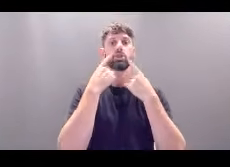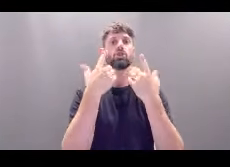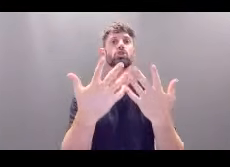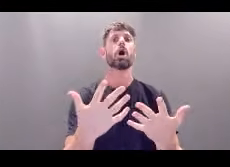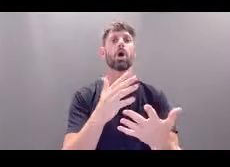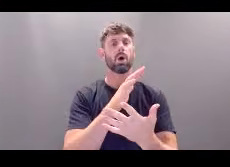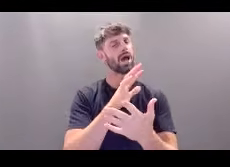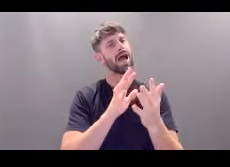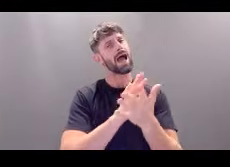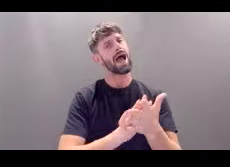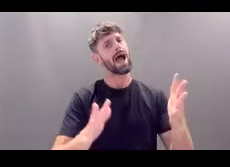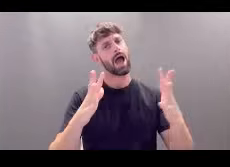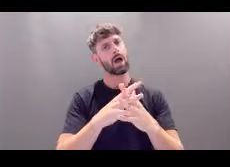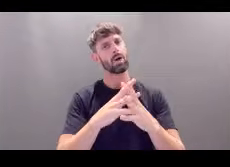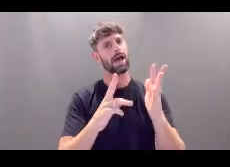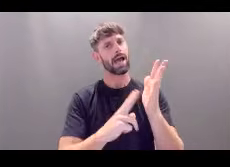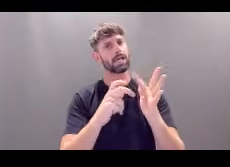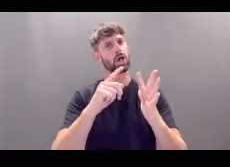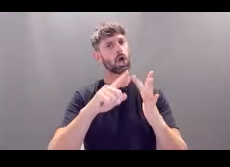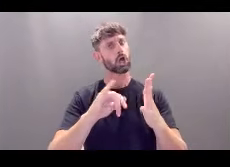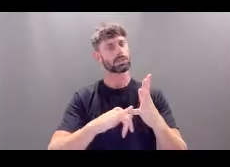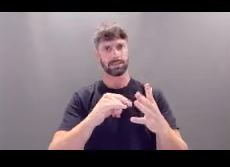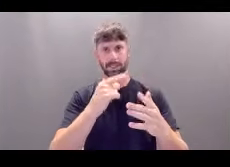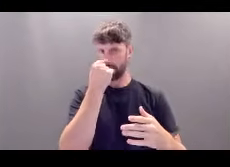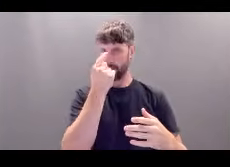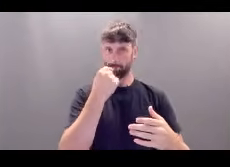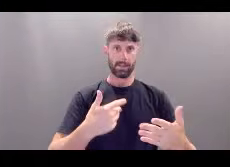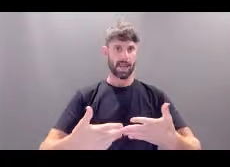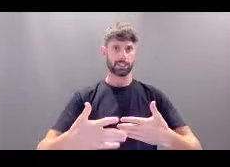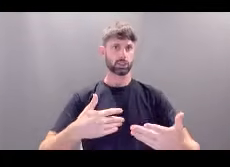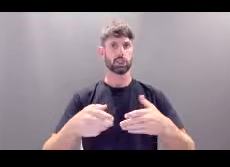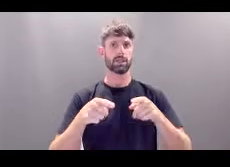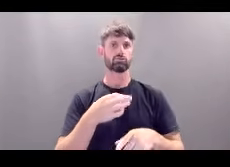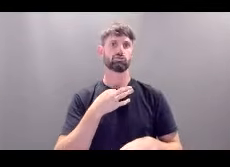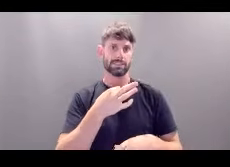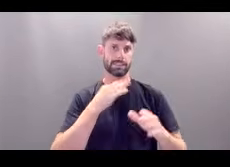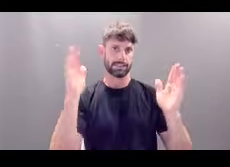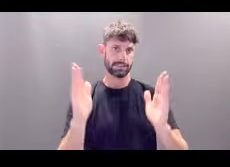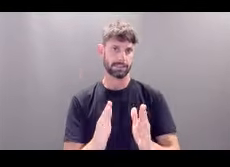manage AT risk, including what advice a participant